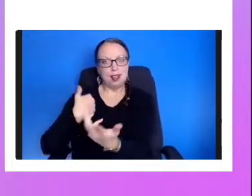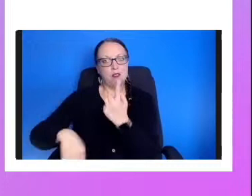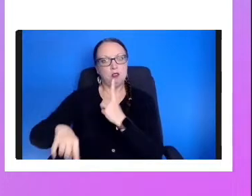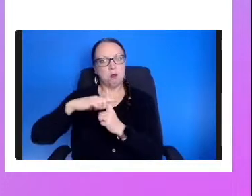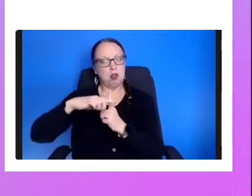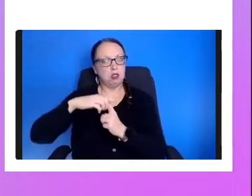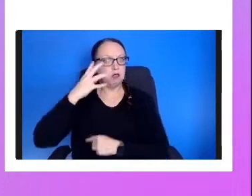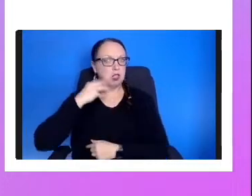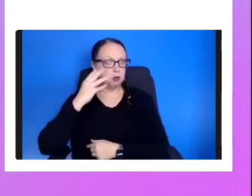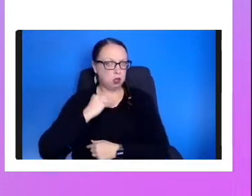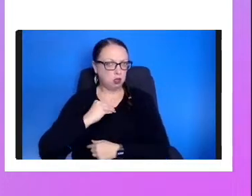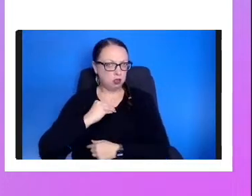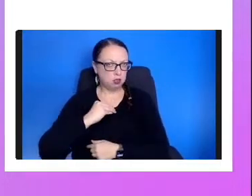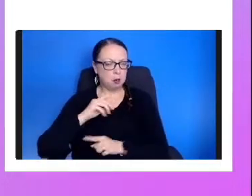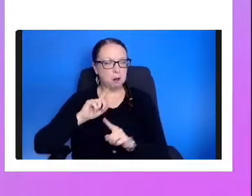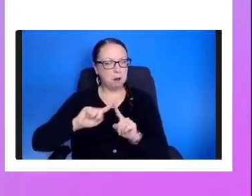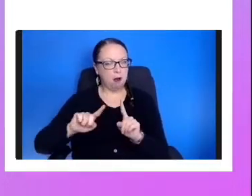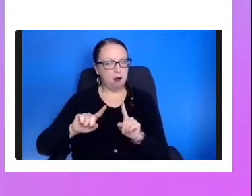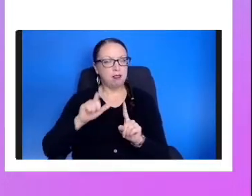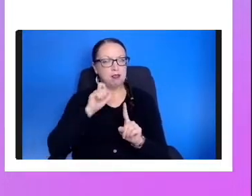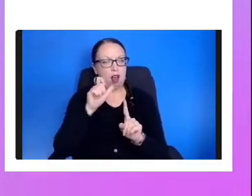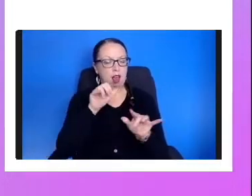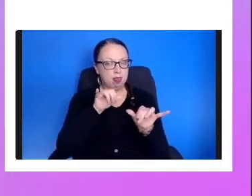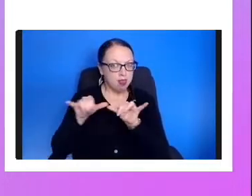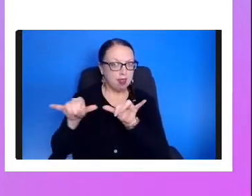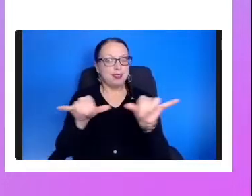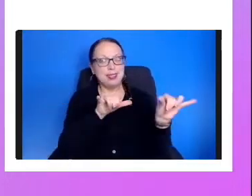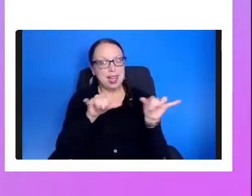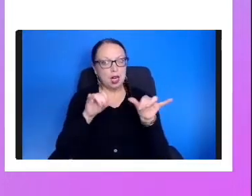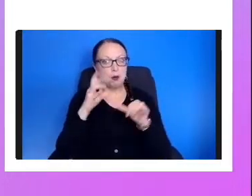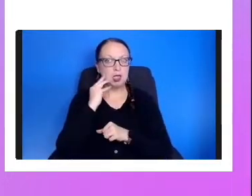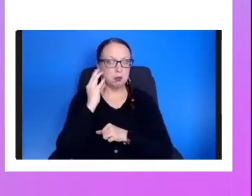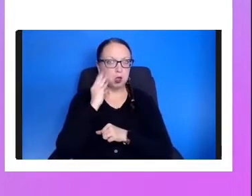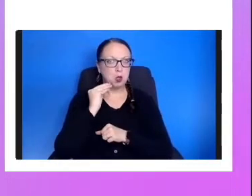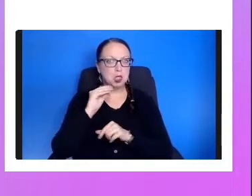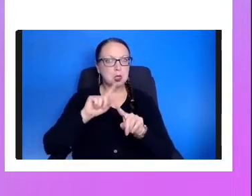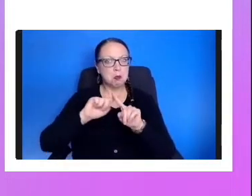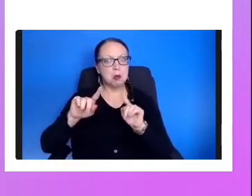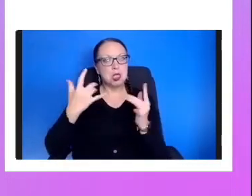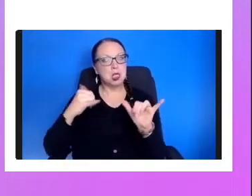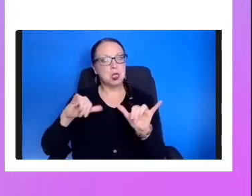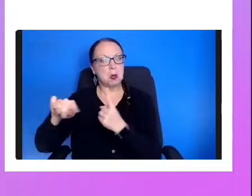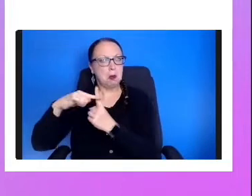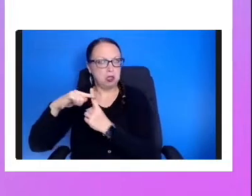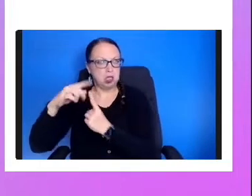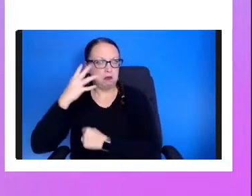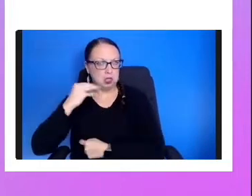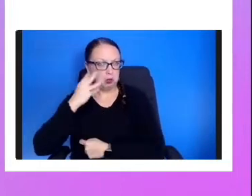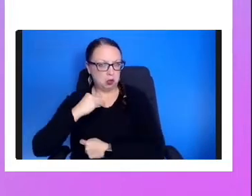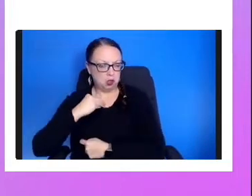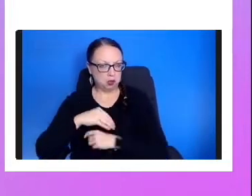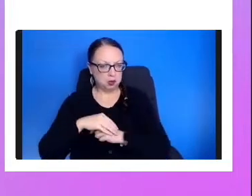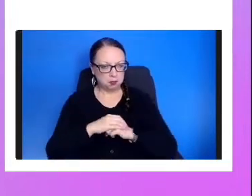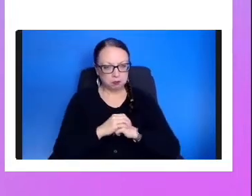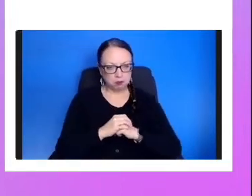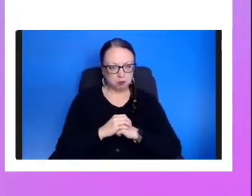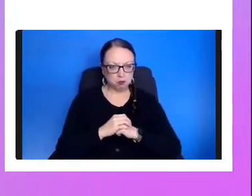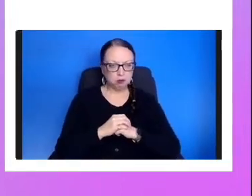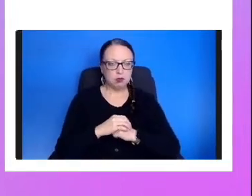but a slightly alternate journey that you can create for them. An inclusive experience which is what we talk about and think about is the combination of those two,